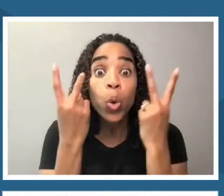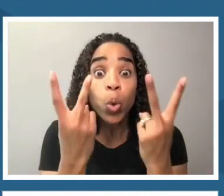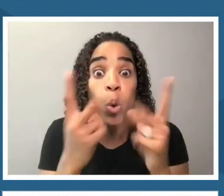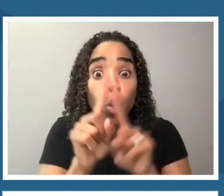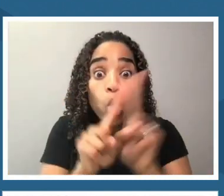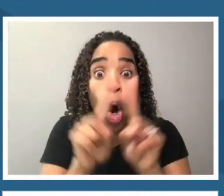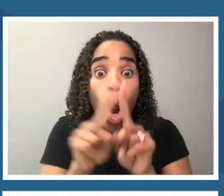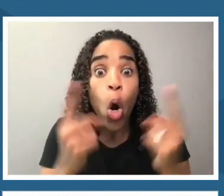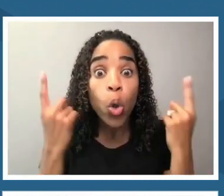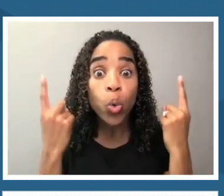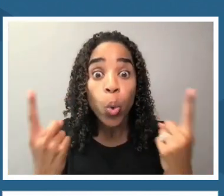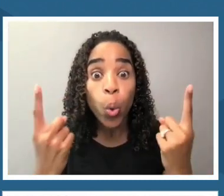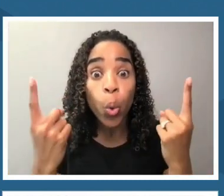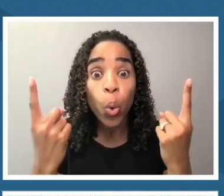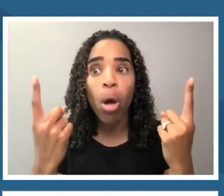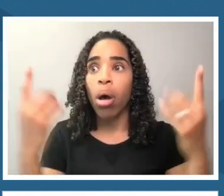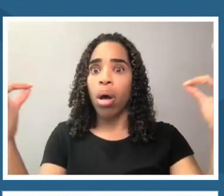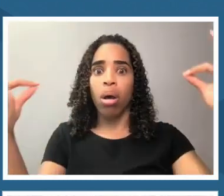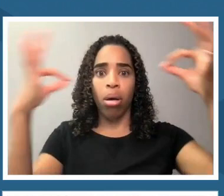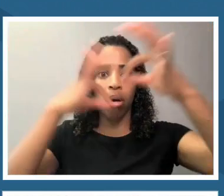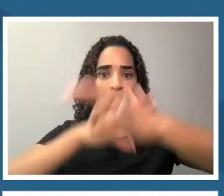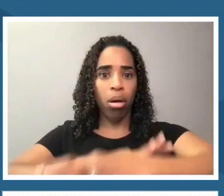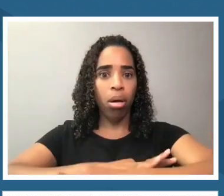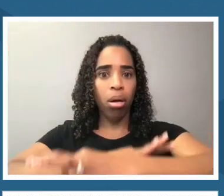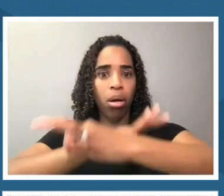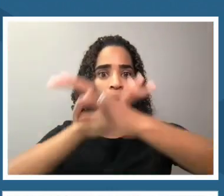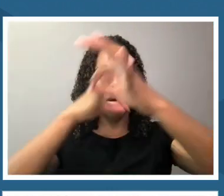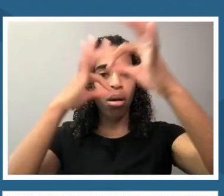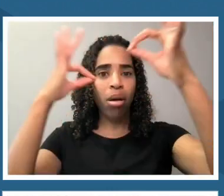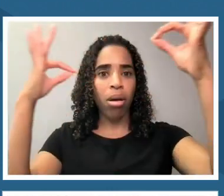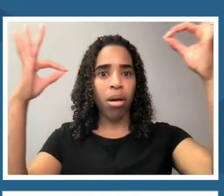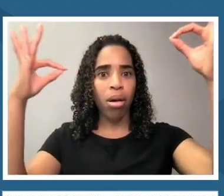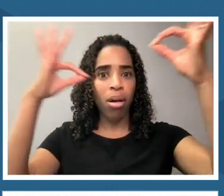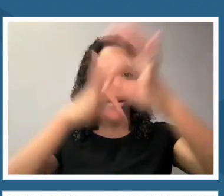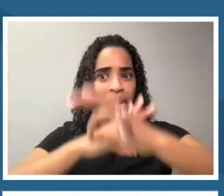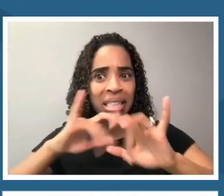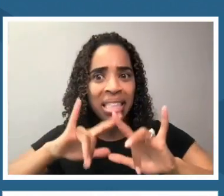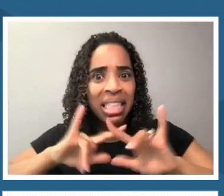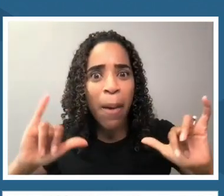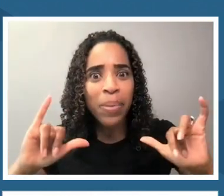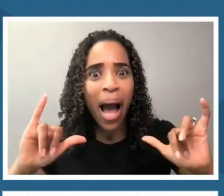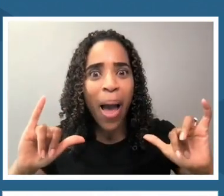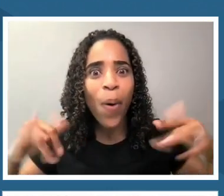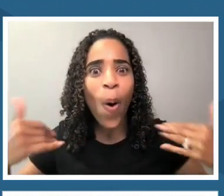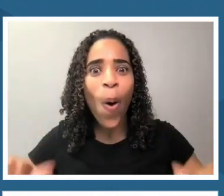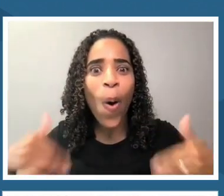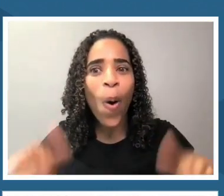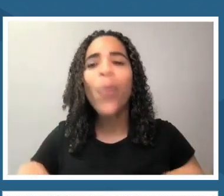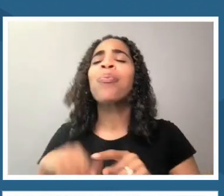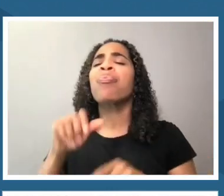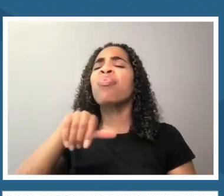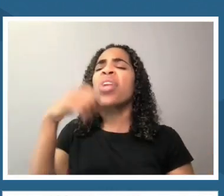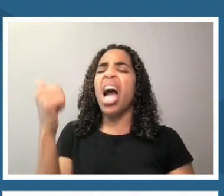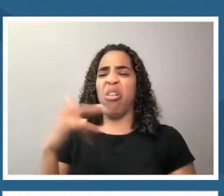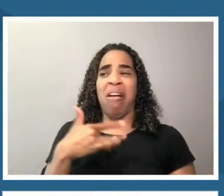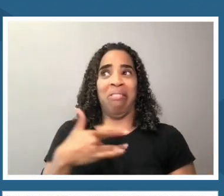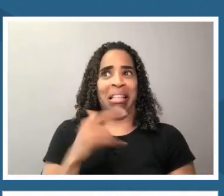image that's a little uncomfortable for me this idea of a astronaut exploring